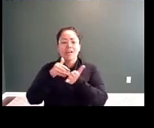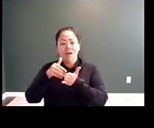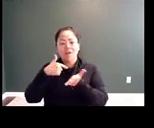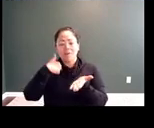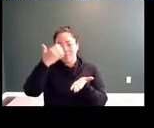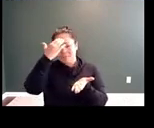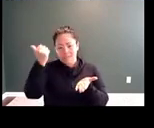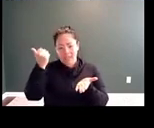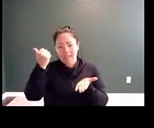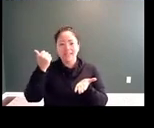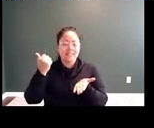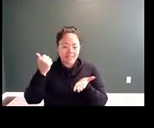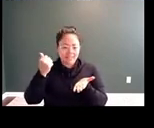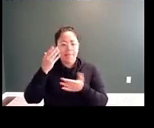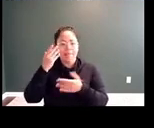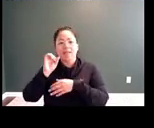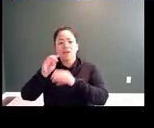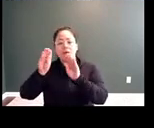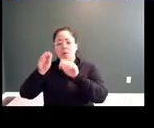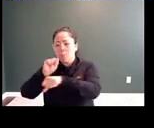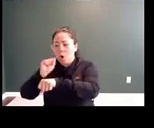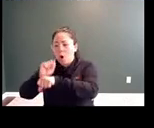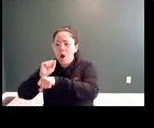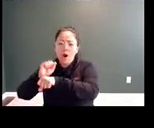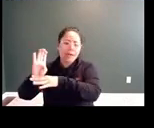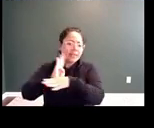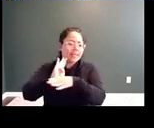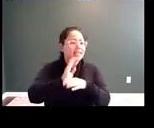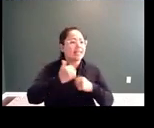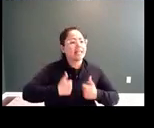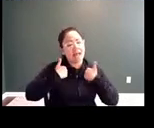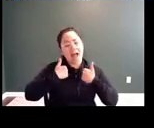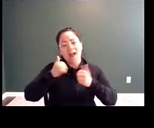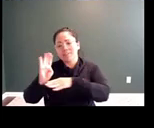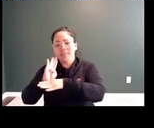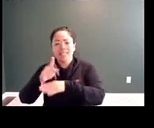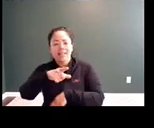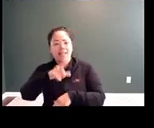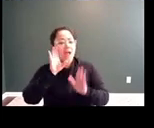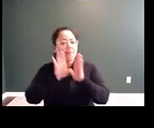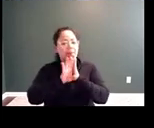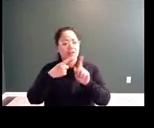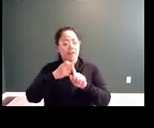in the busyness of work and the busyness of our lives. This is a picture from our company party